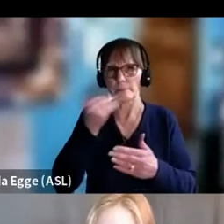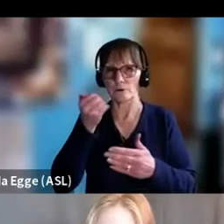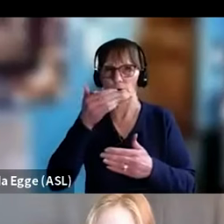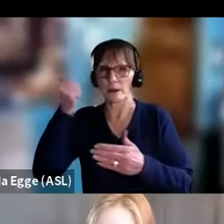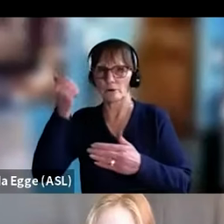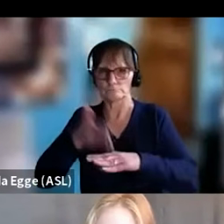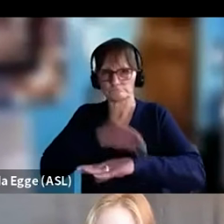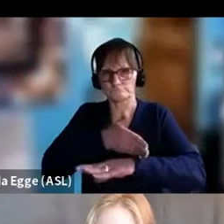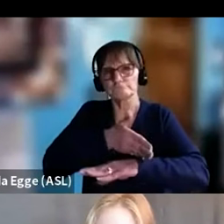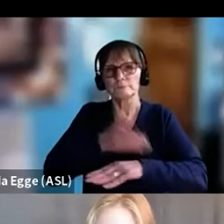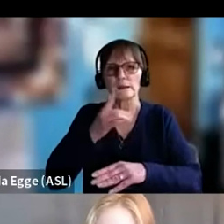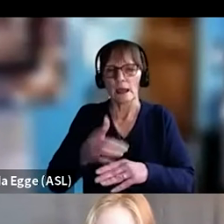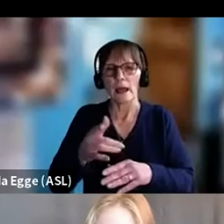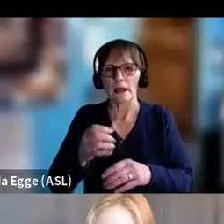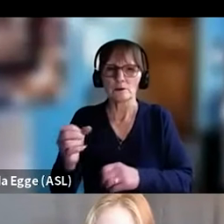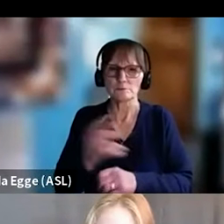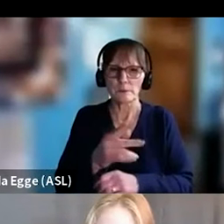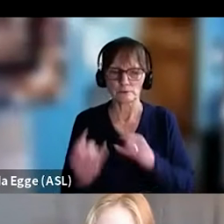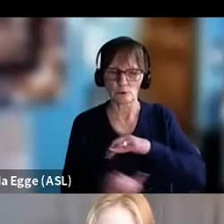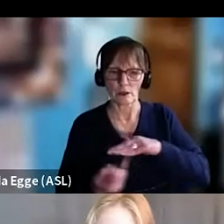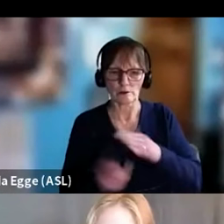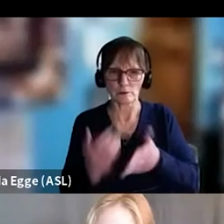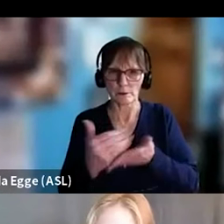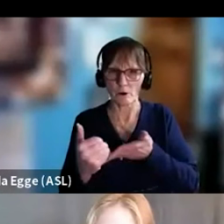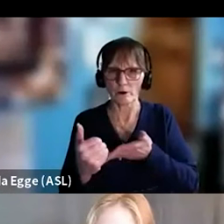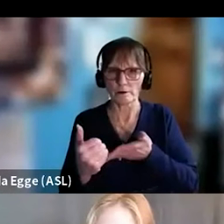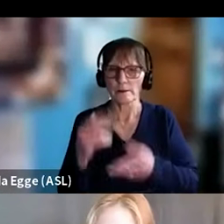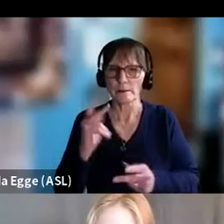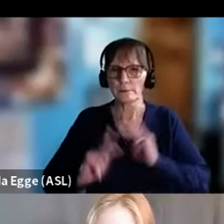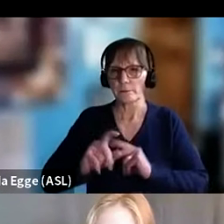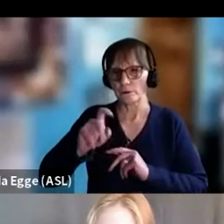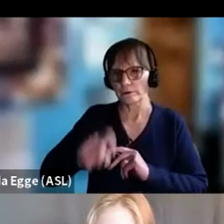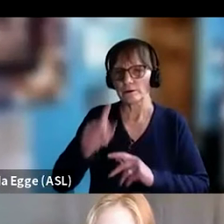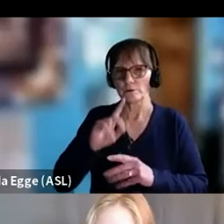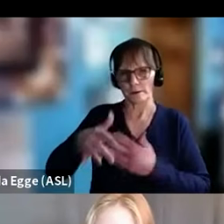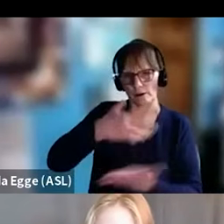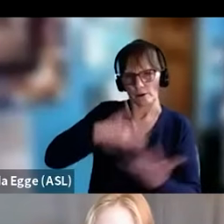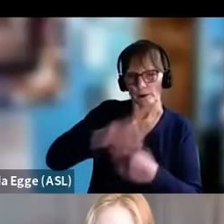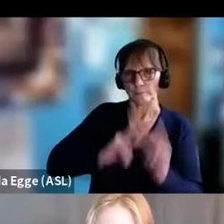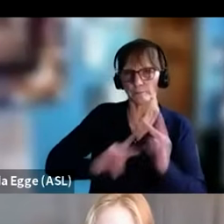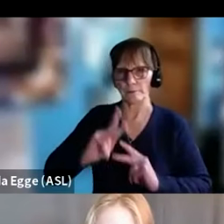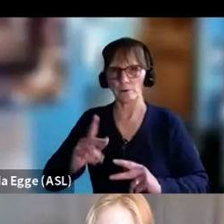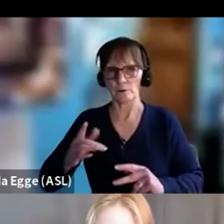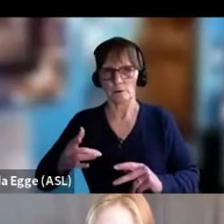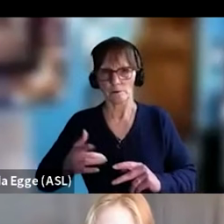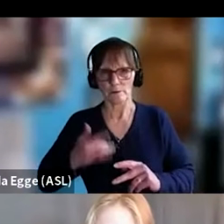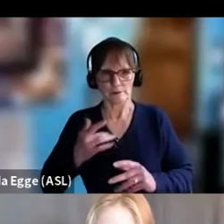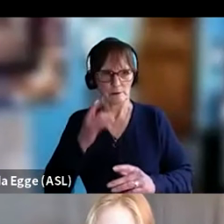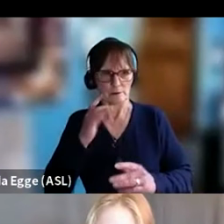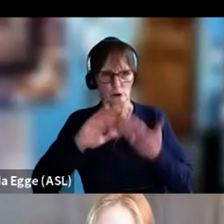and I think it really goes back to the isolation piece. I mean, I think people need to be around people who they feel like they can be in community with.